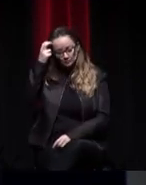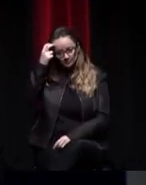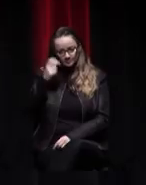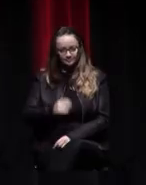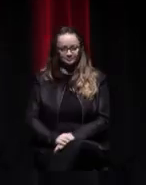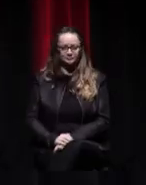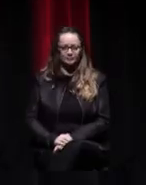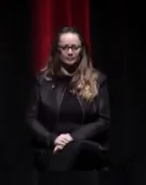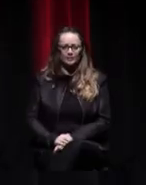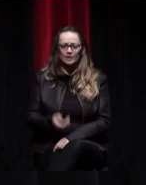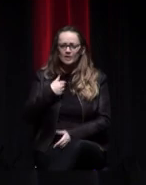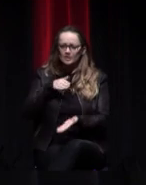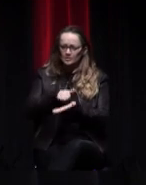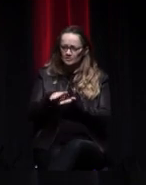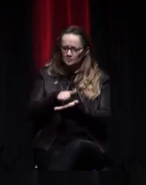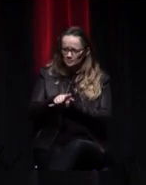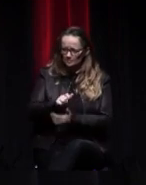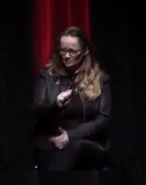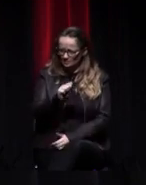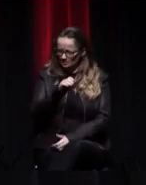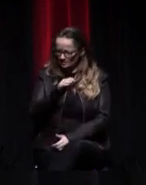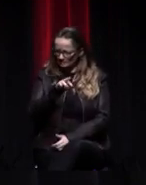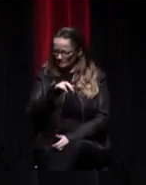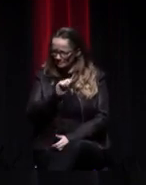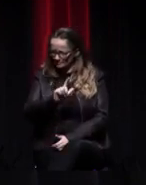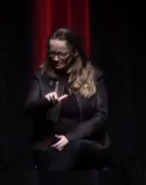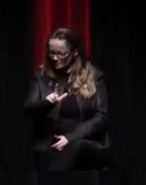At Editora Abril, he acted as a reporter,